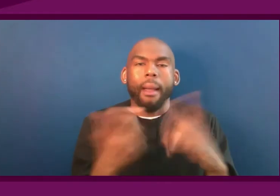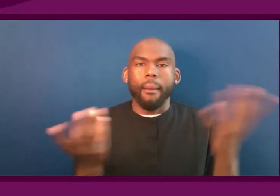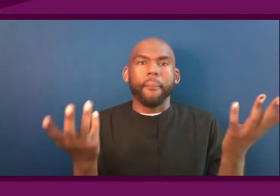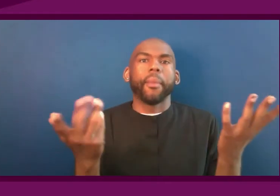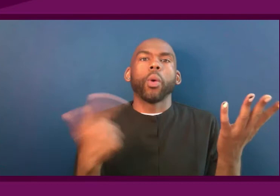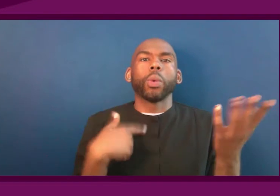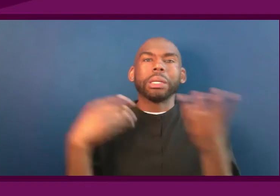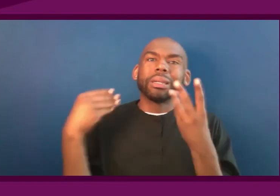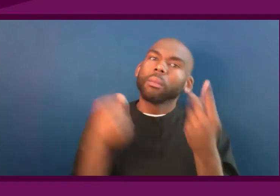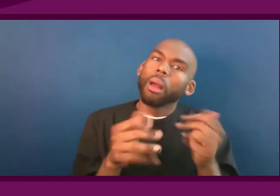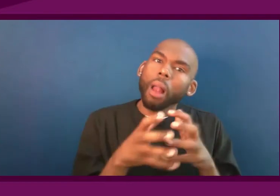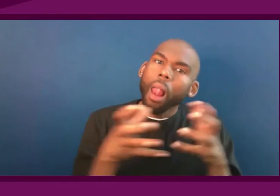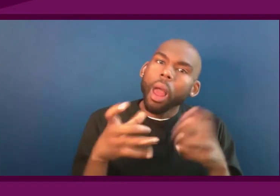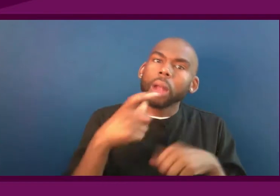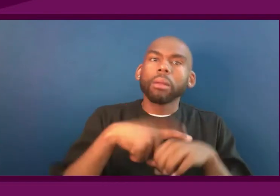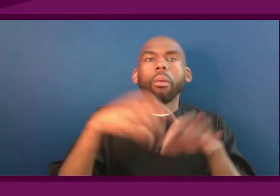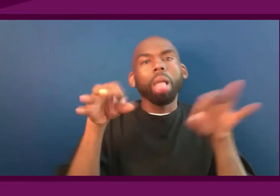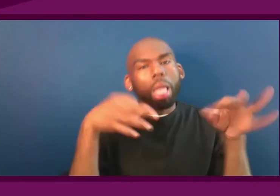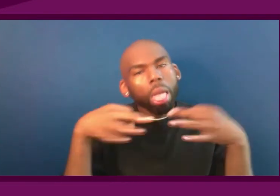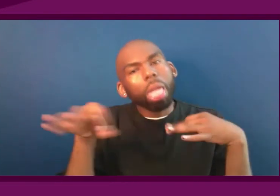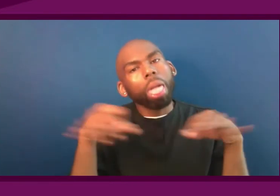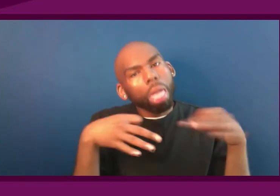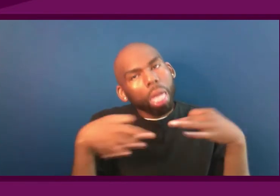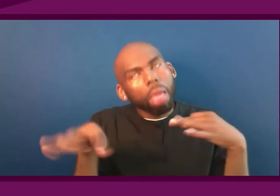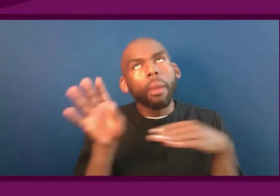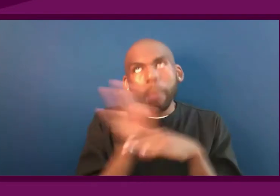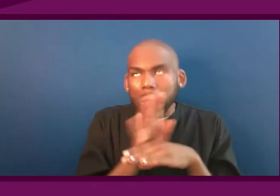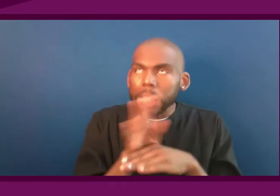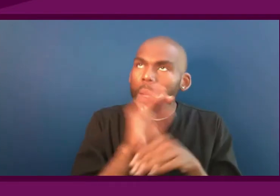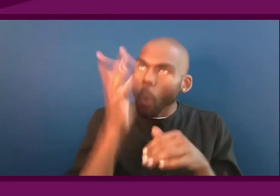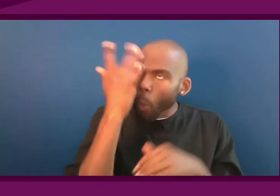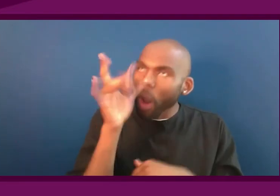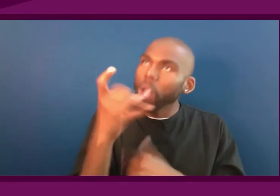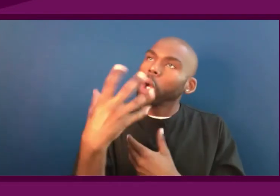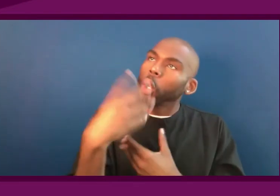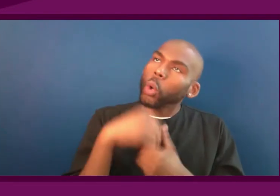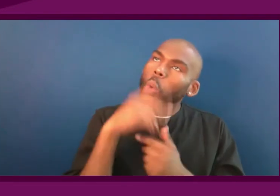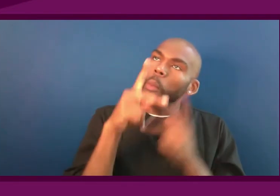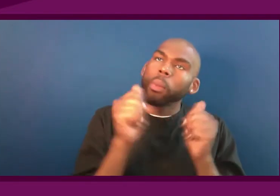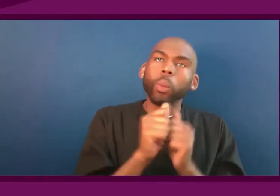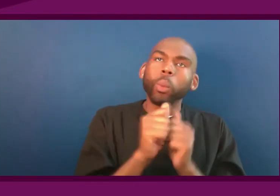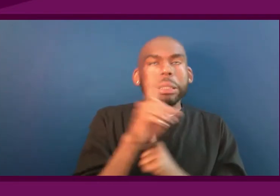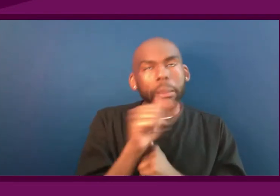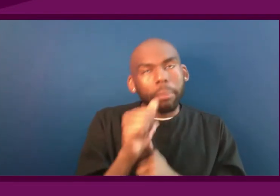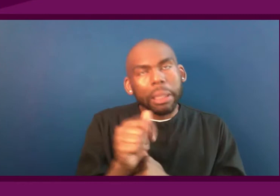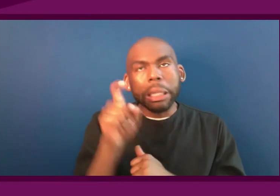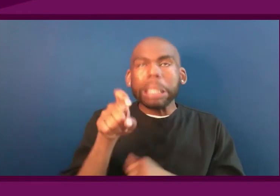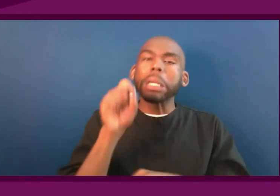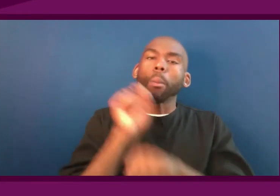in the states, but we saw a lot of... I'm just going to focus on accessibility because I don't